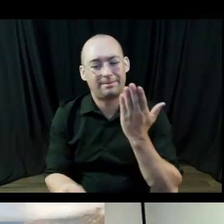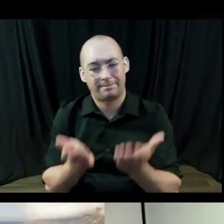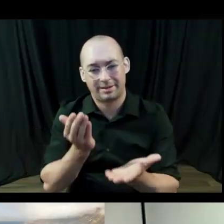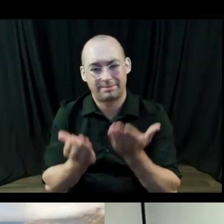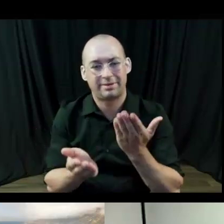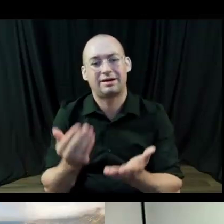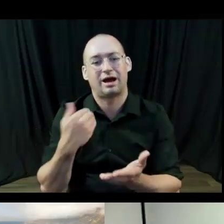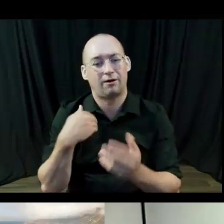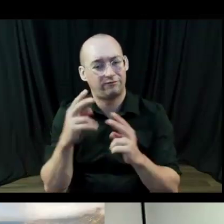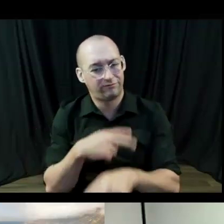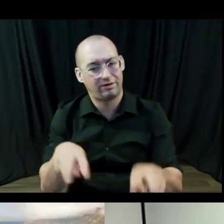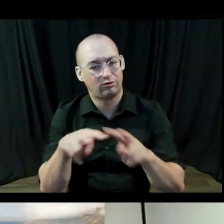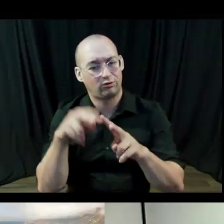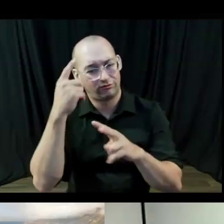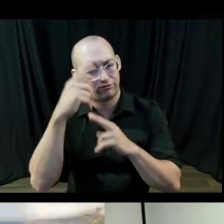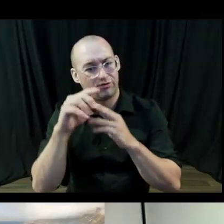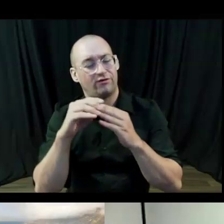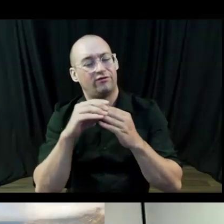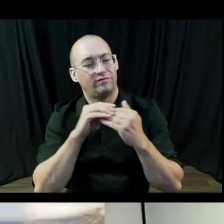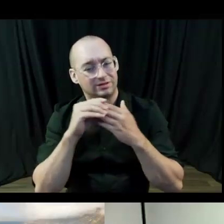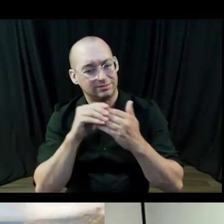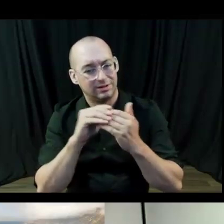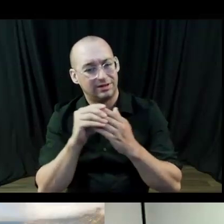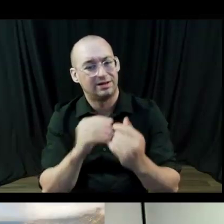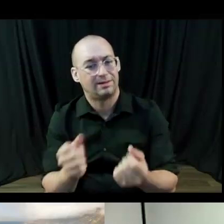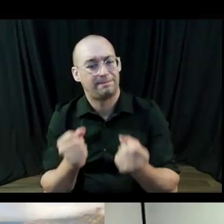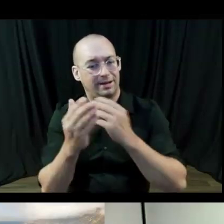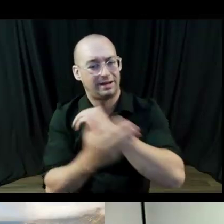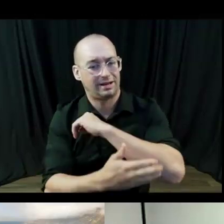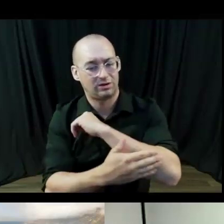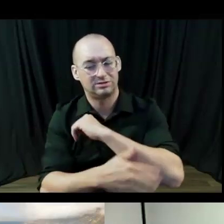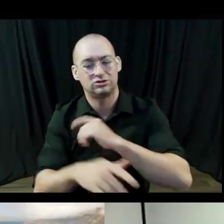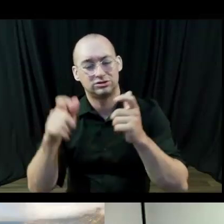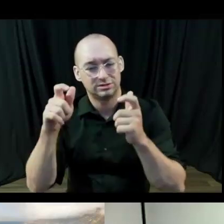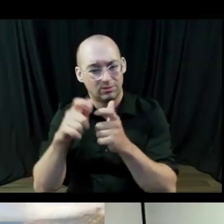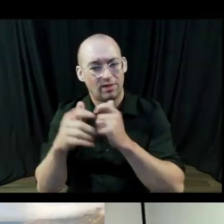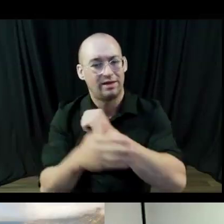and having flexibility for multi counties, so that smaller counties can pull their resources,